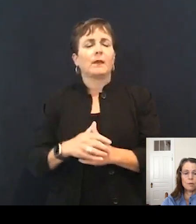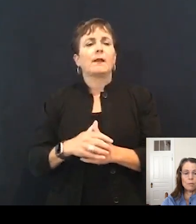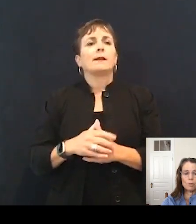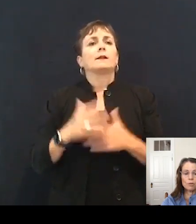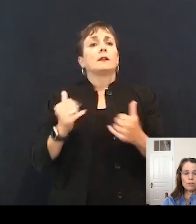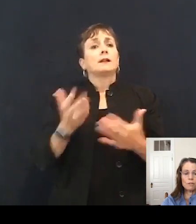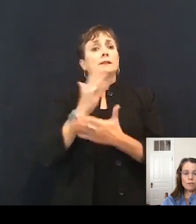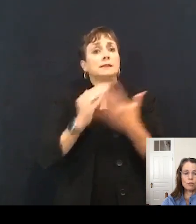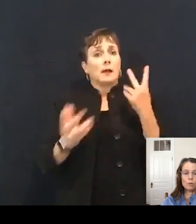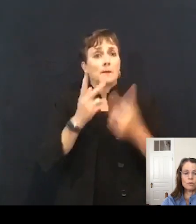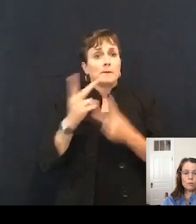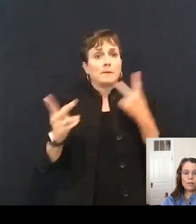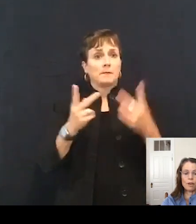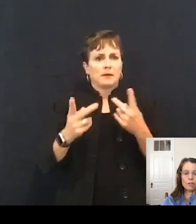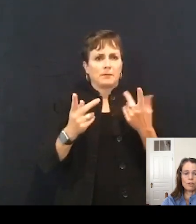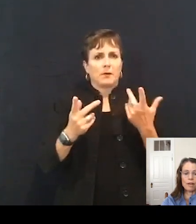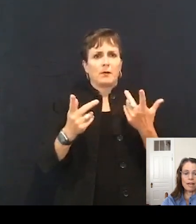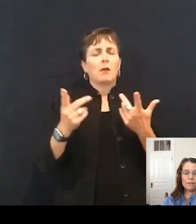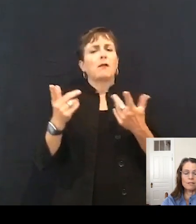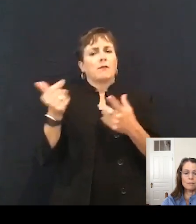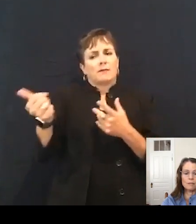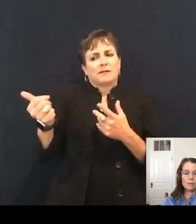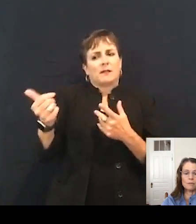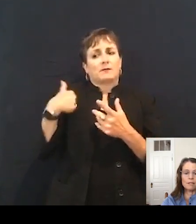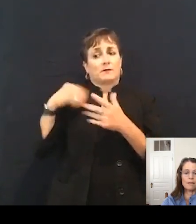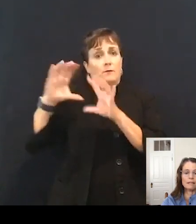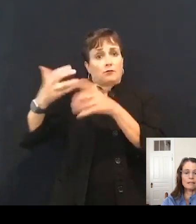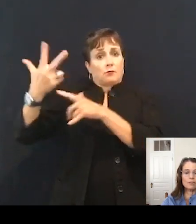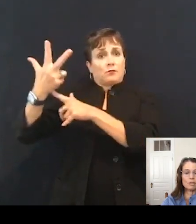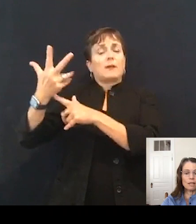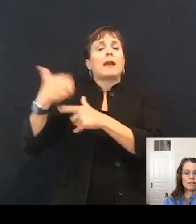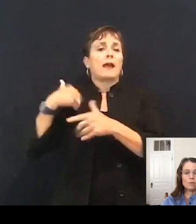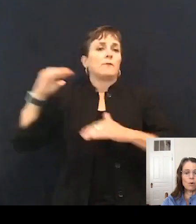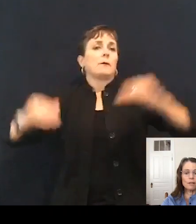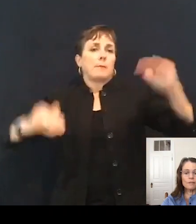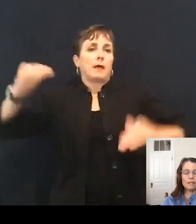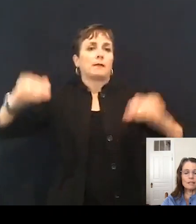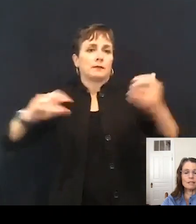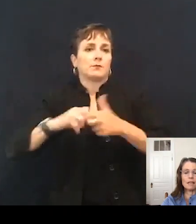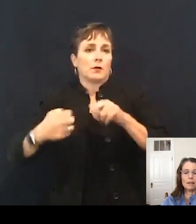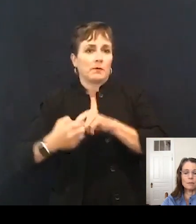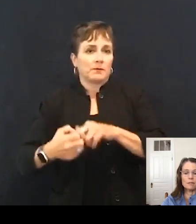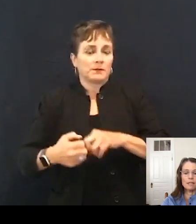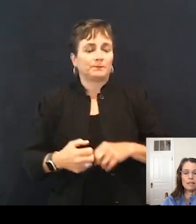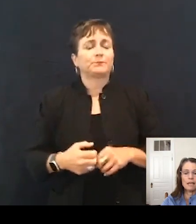Most individuals with Usher have symptoms that suggest one of these types.